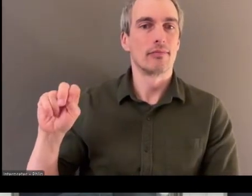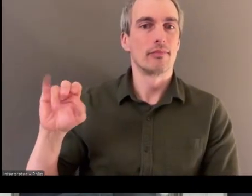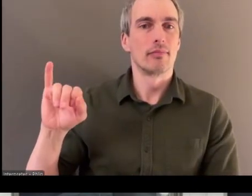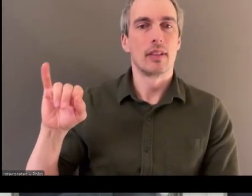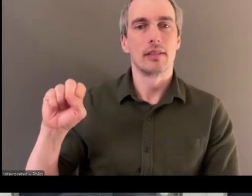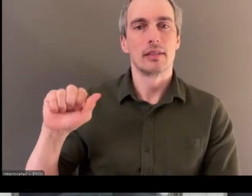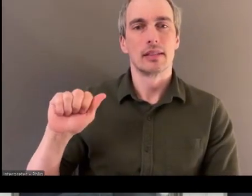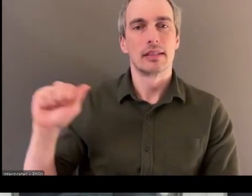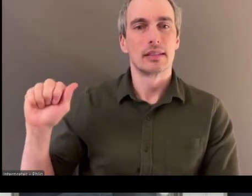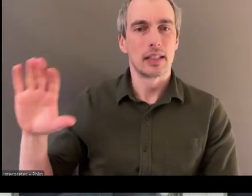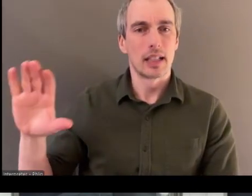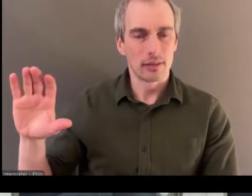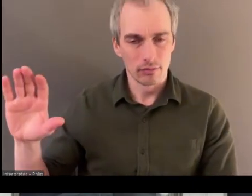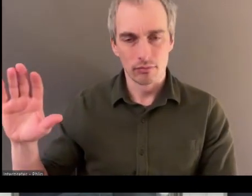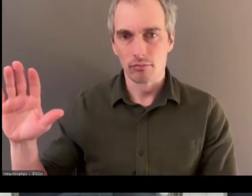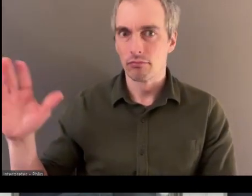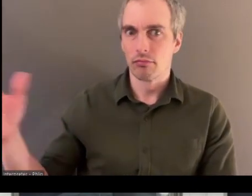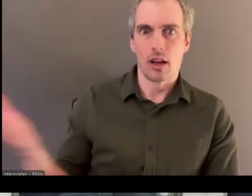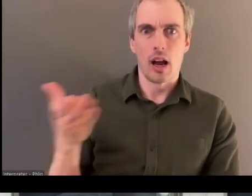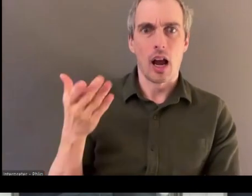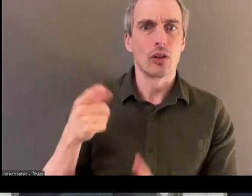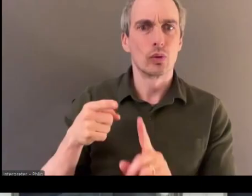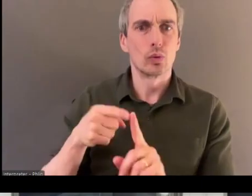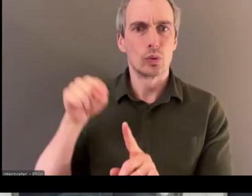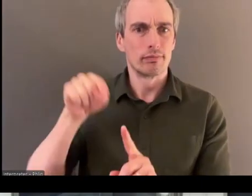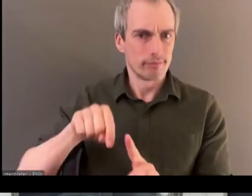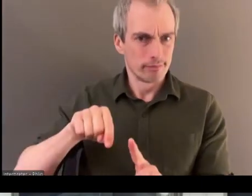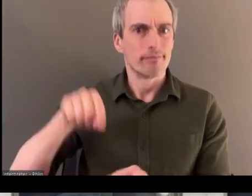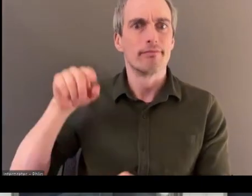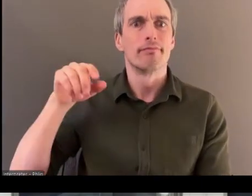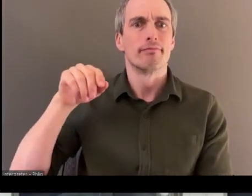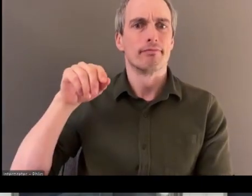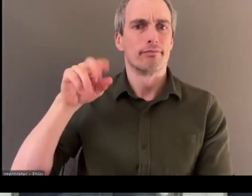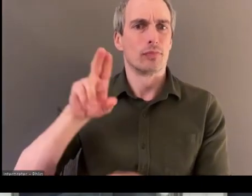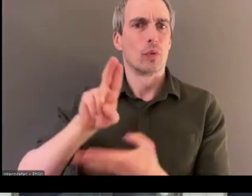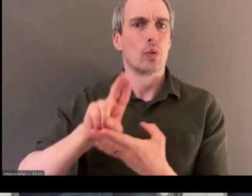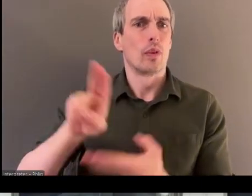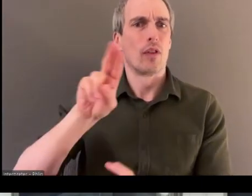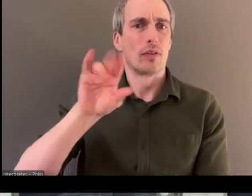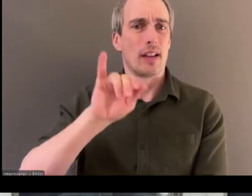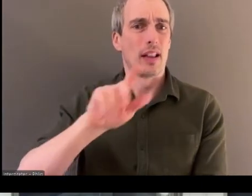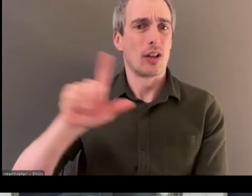this project and shepherd it into realization. We're really excited tonight.